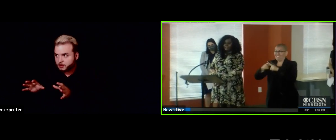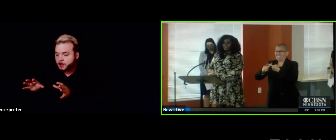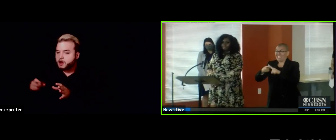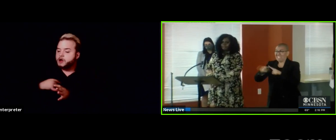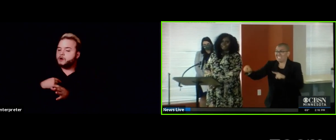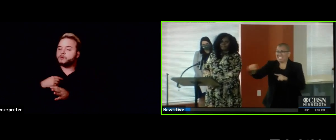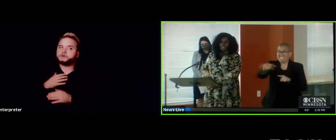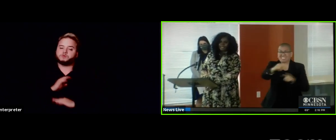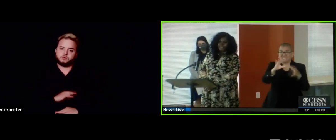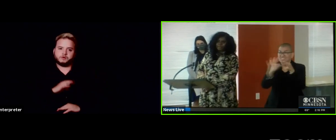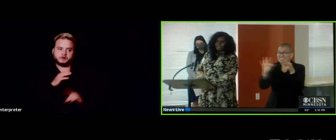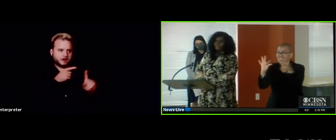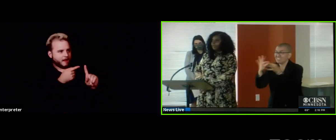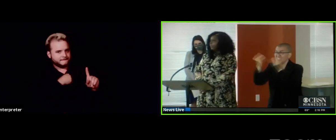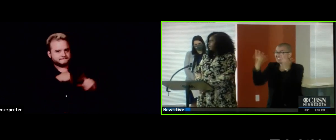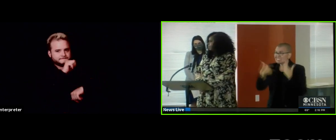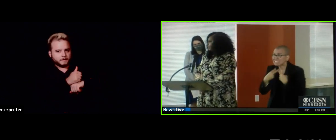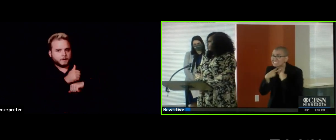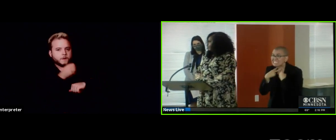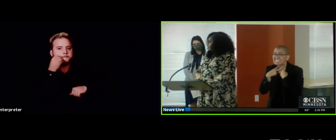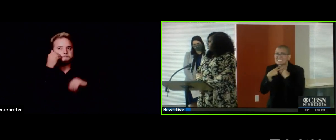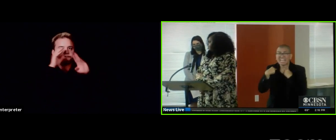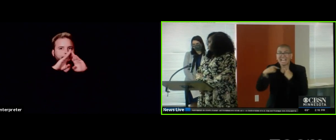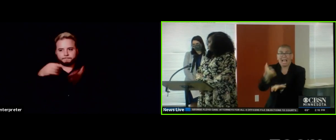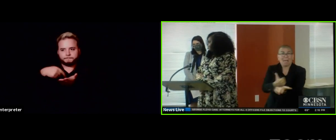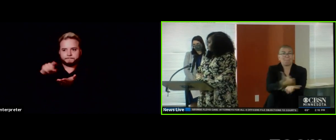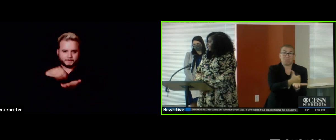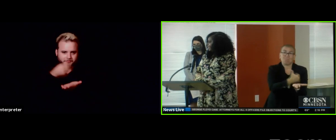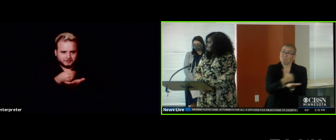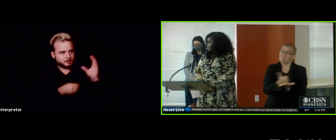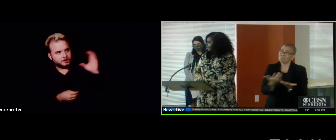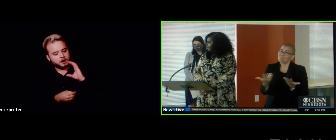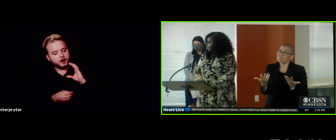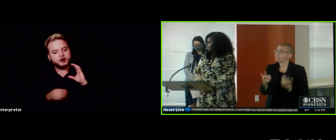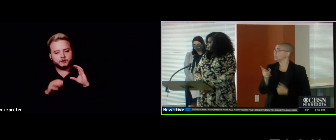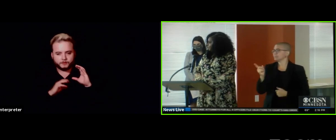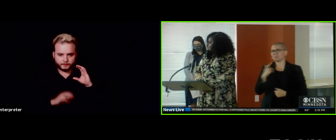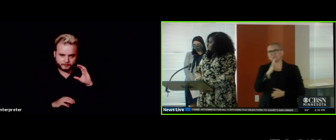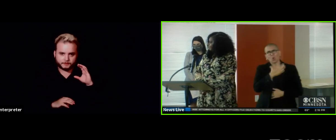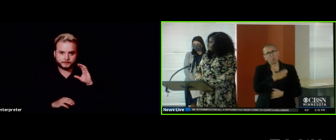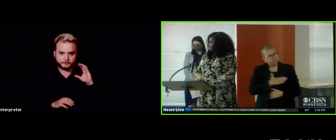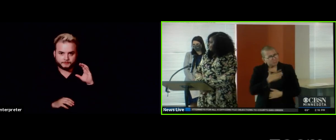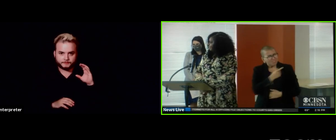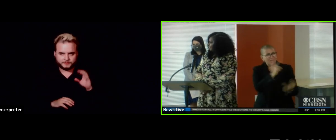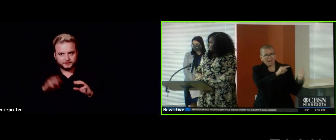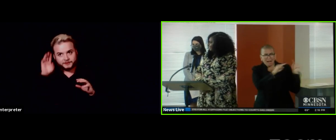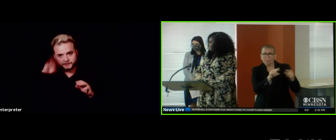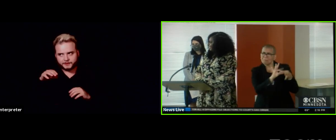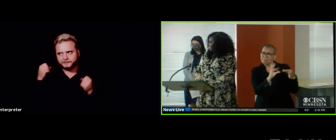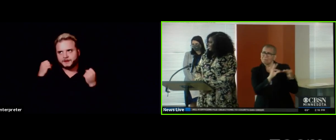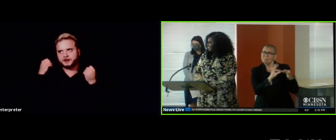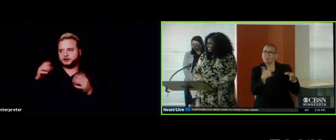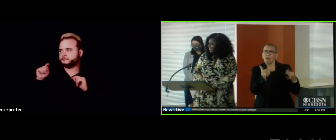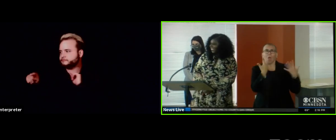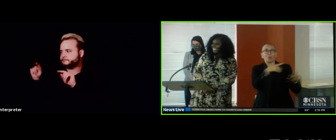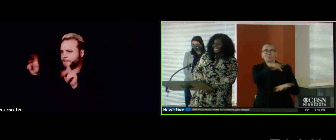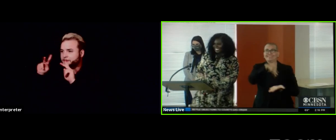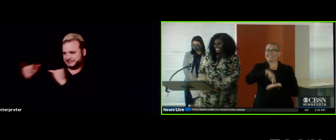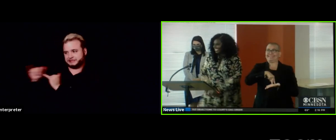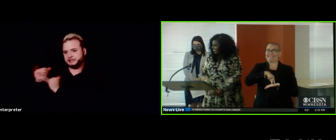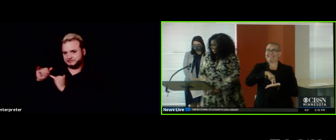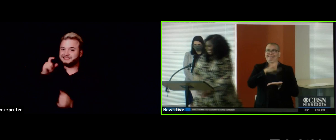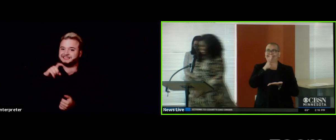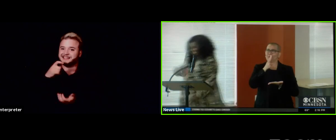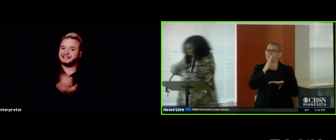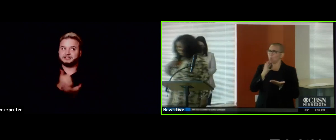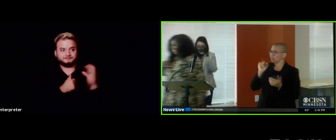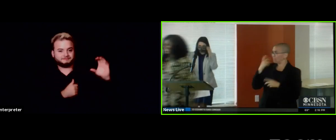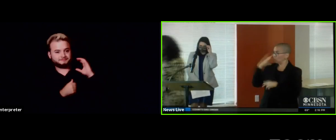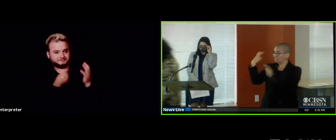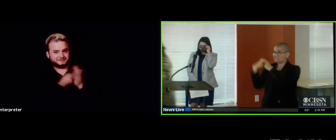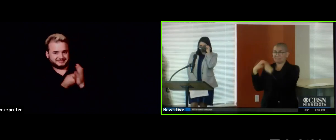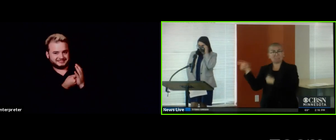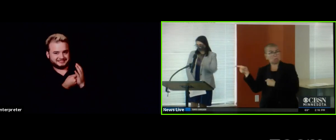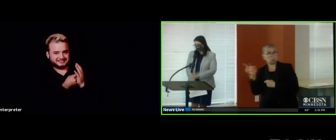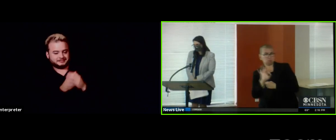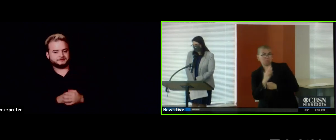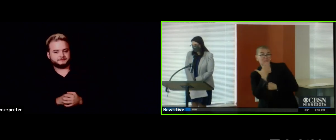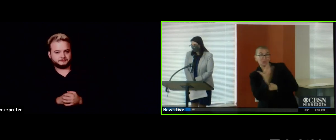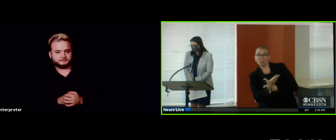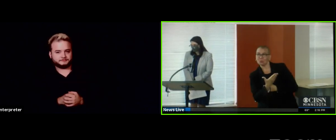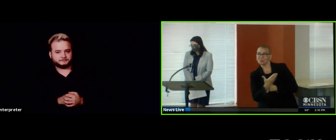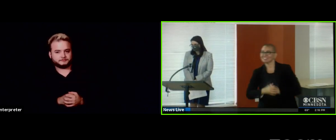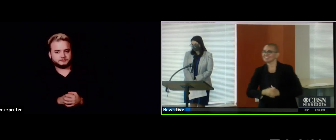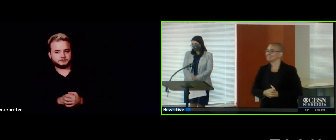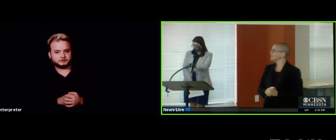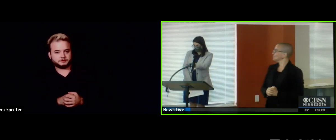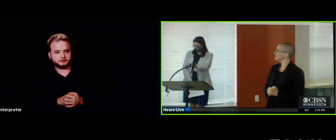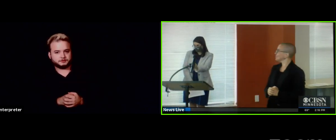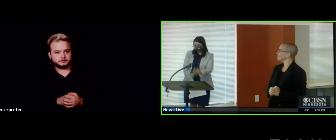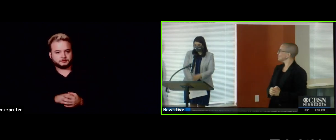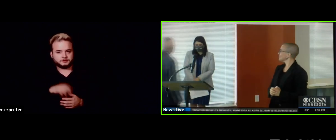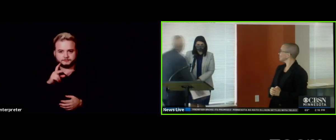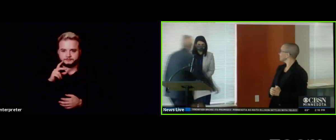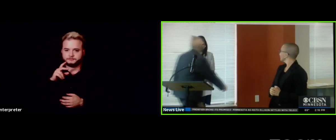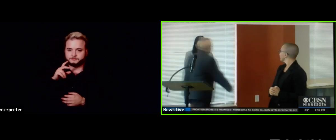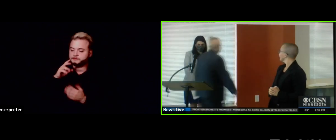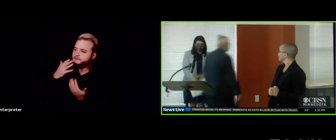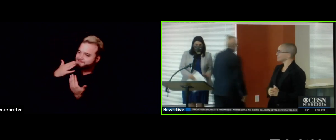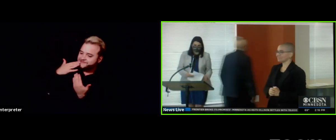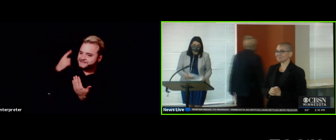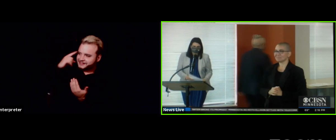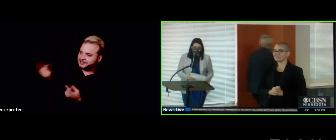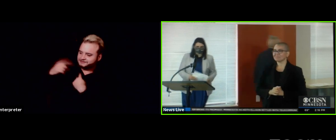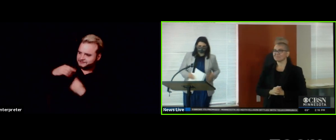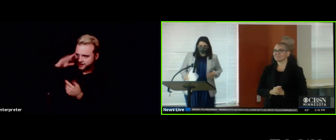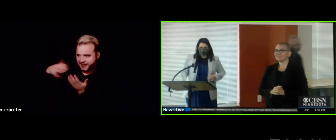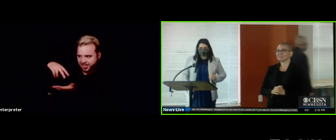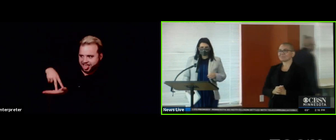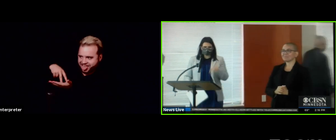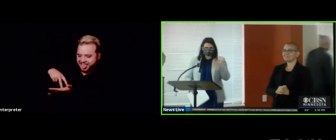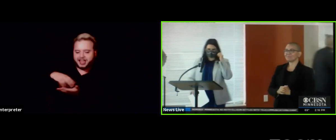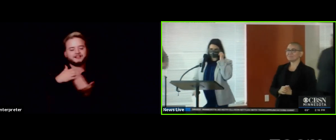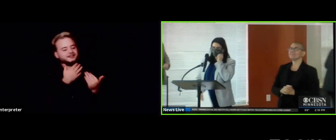and we need help so